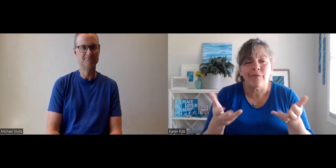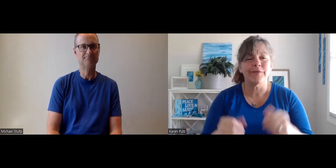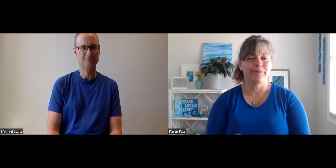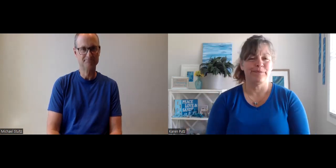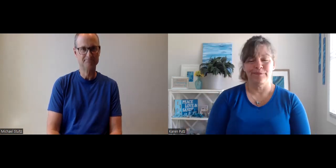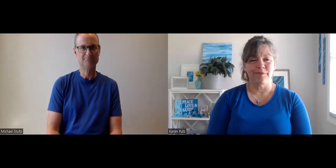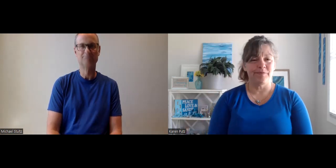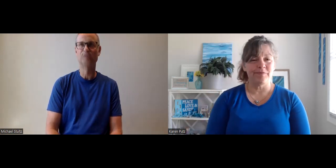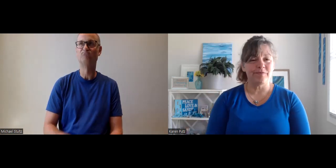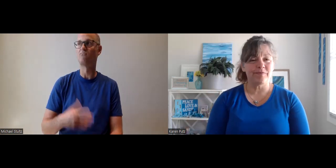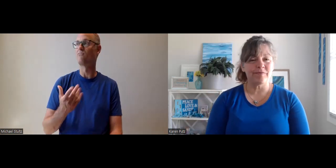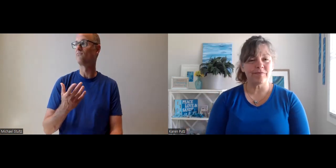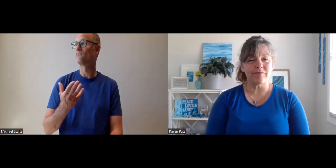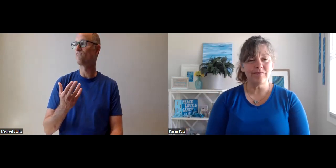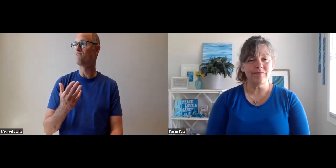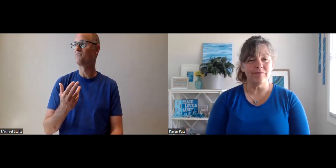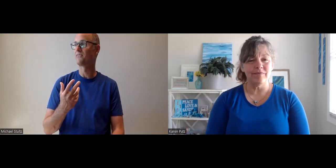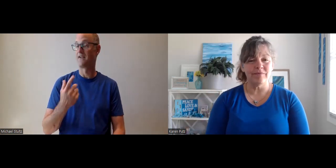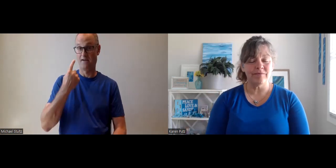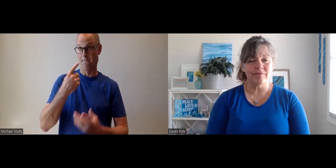And I'll have a question for you, the word passion.